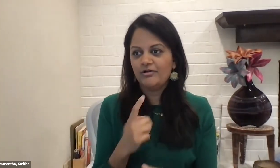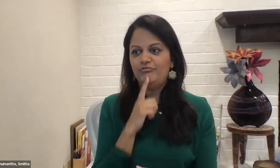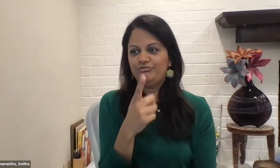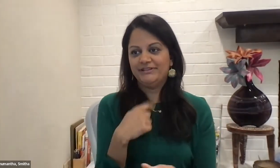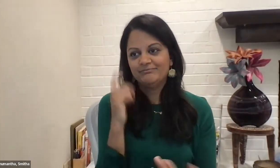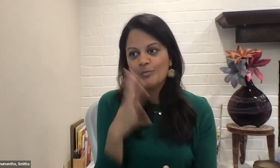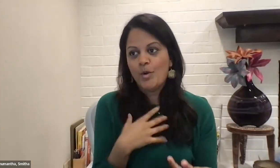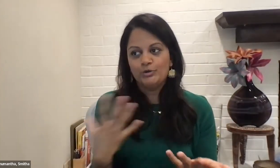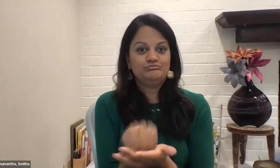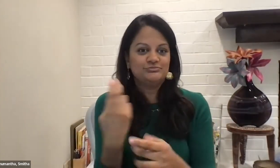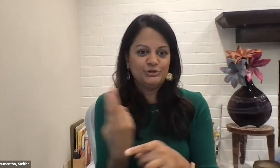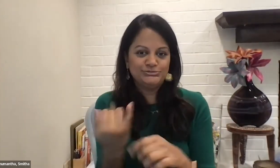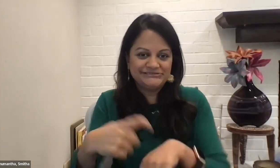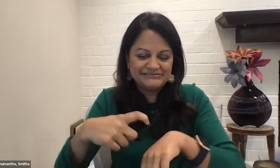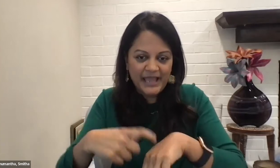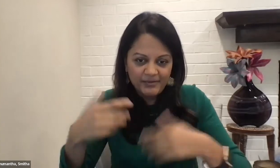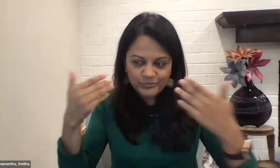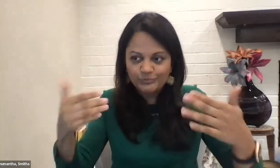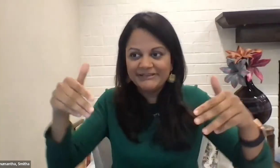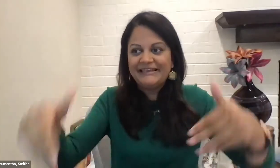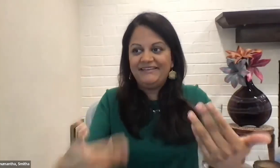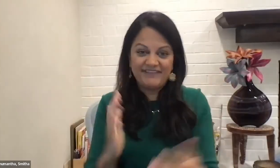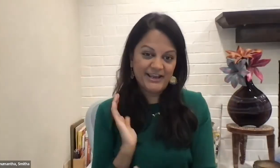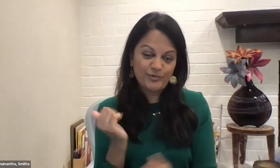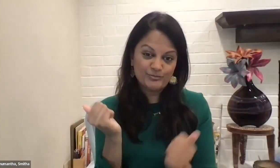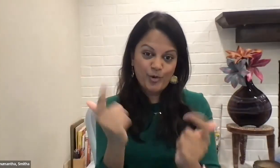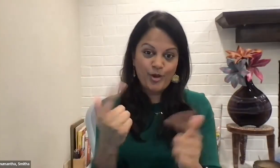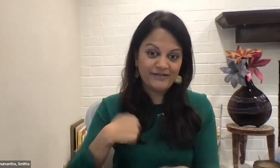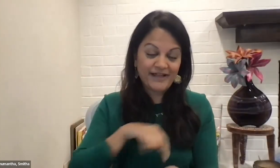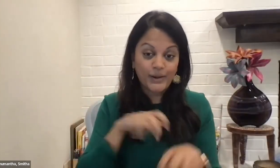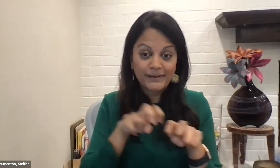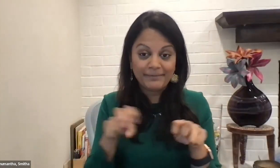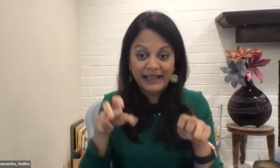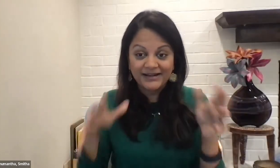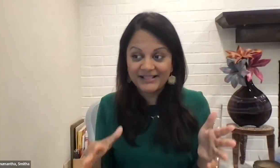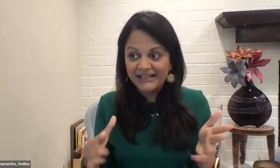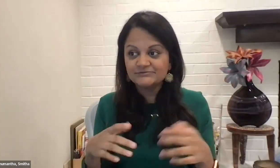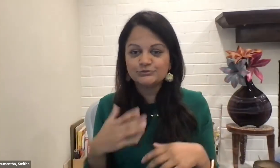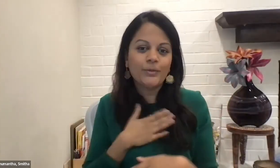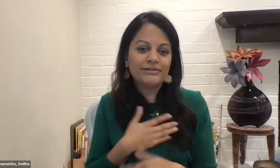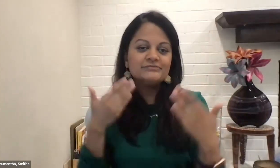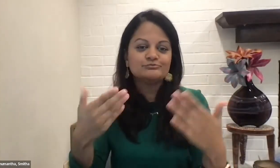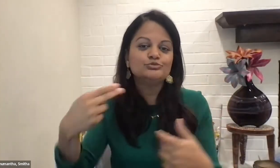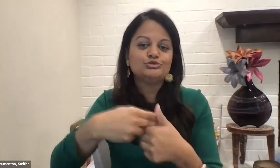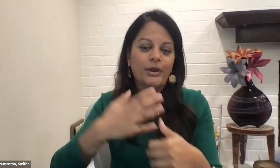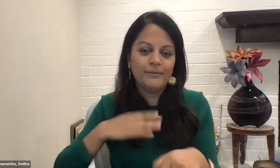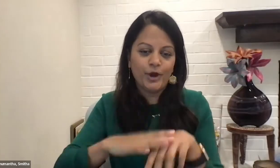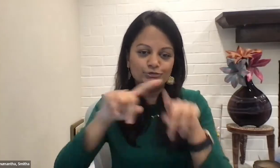So now I would like to use some time just to basically introduce our panelists,